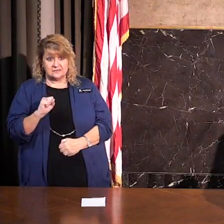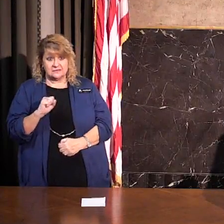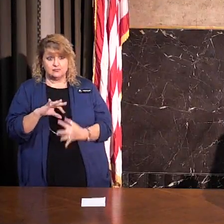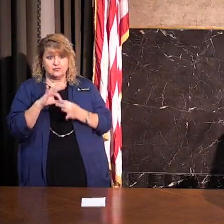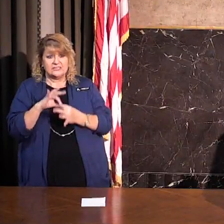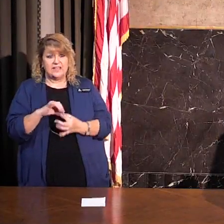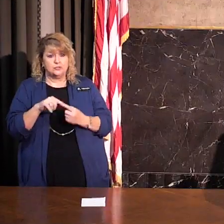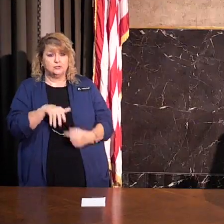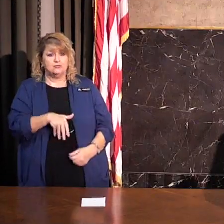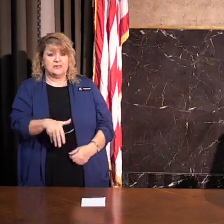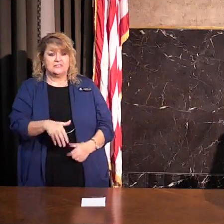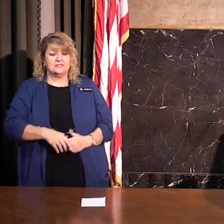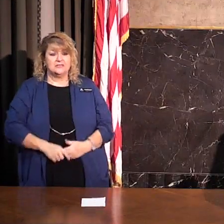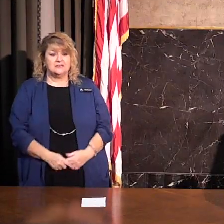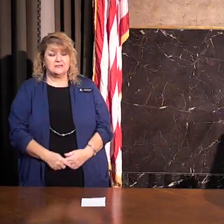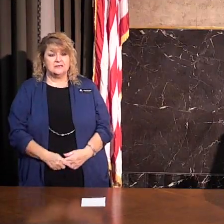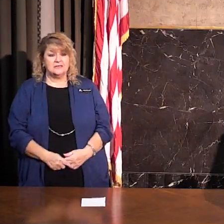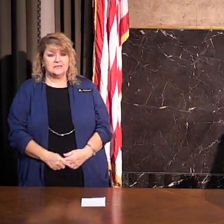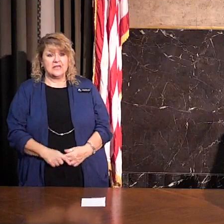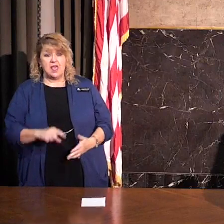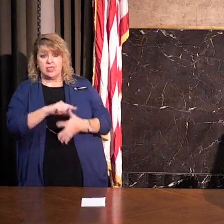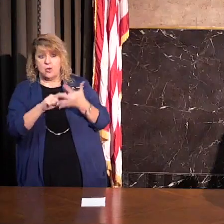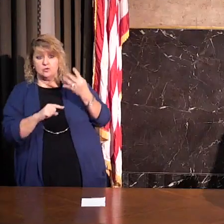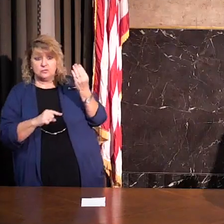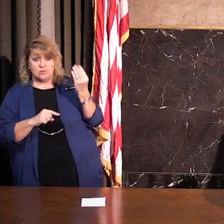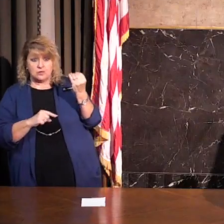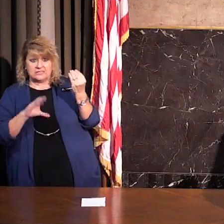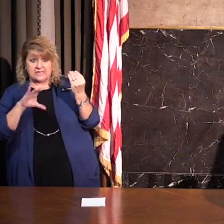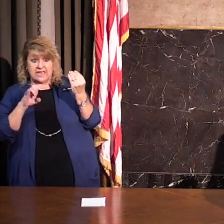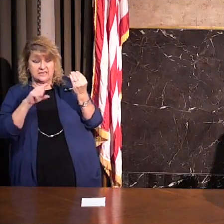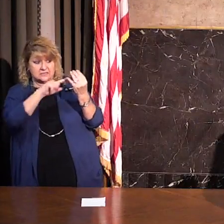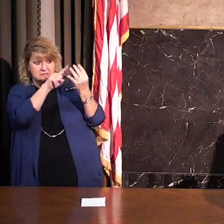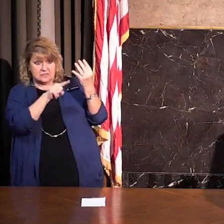related to pregnancy amongst